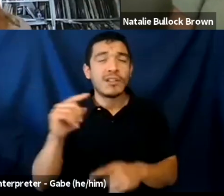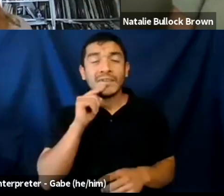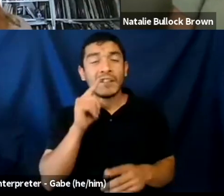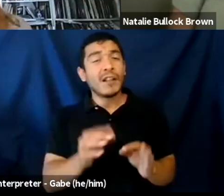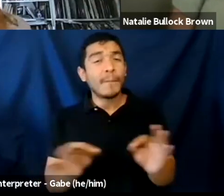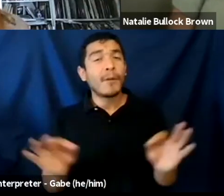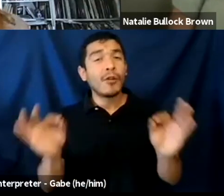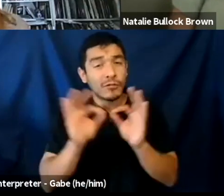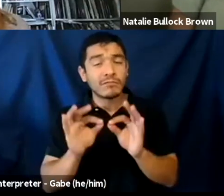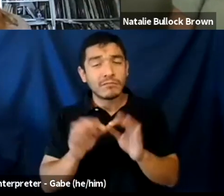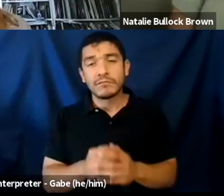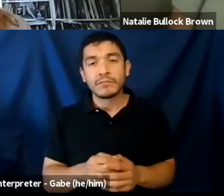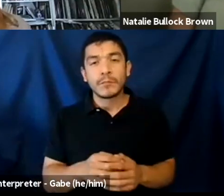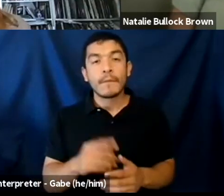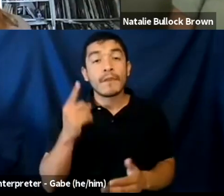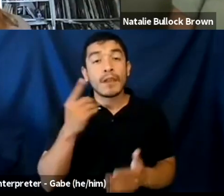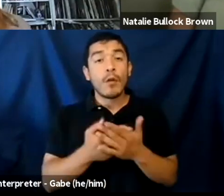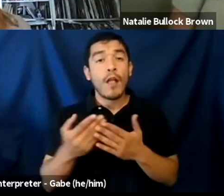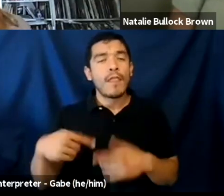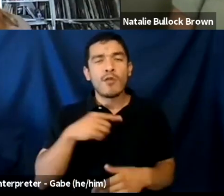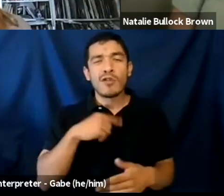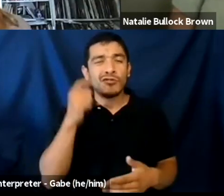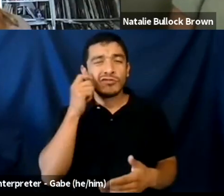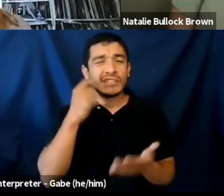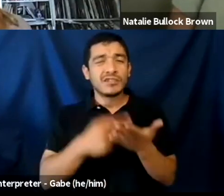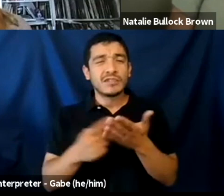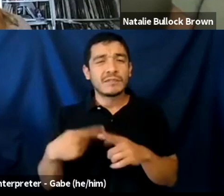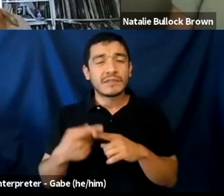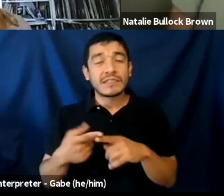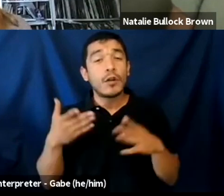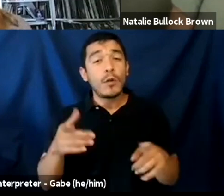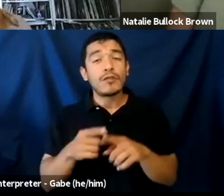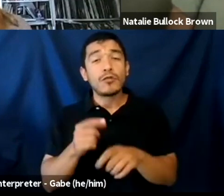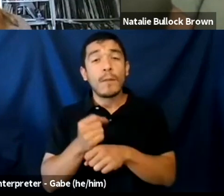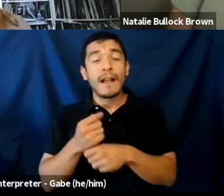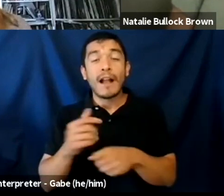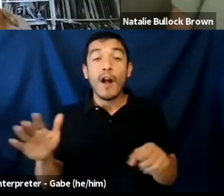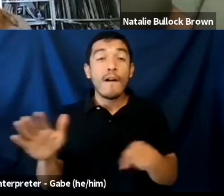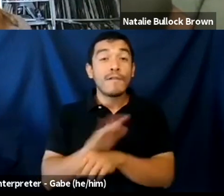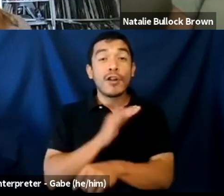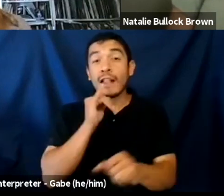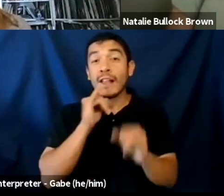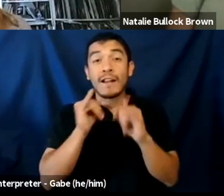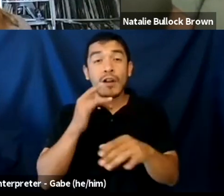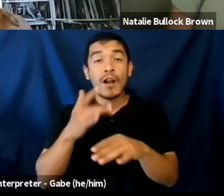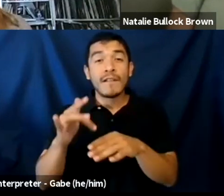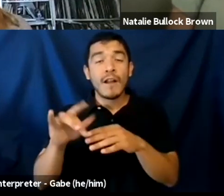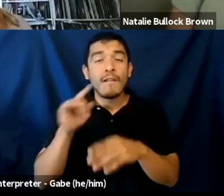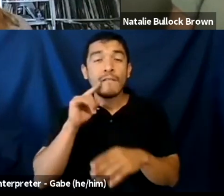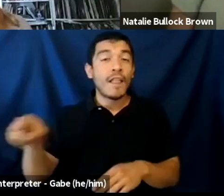So, one thing we were recently talking about is is there a way to make the full interview available to participants after